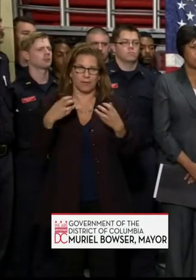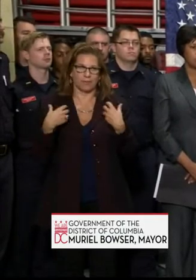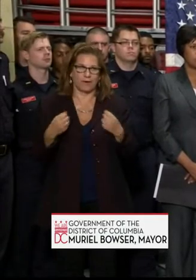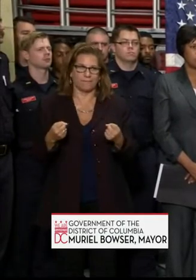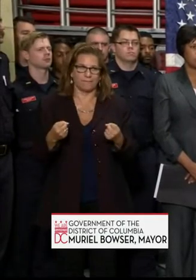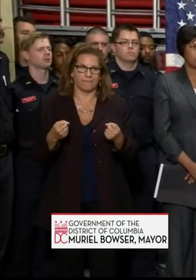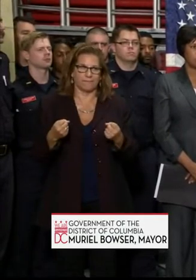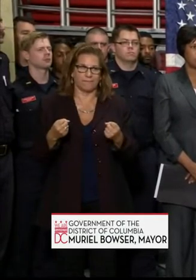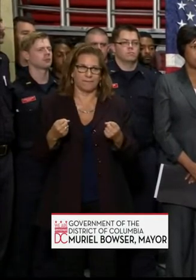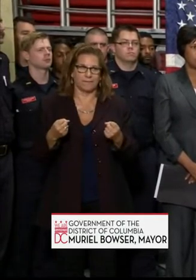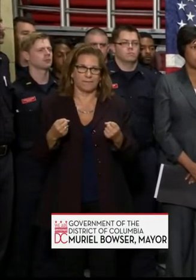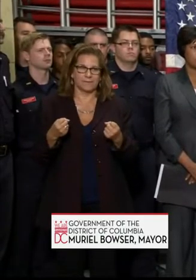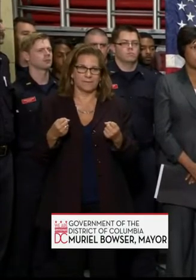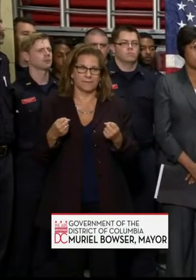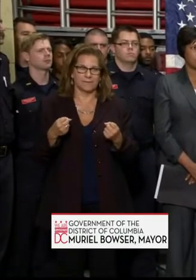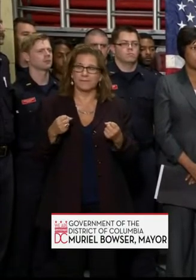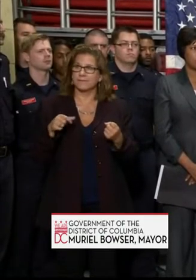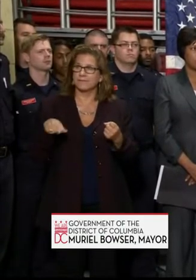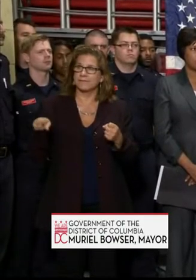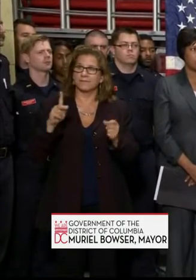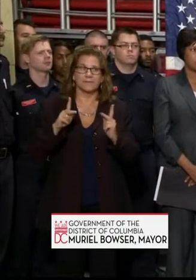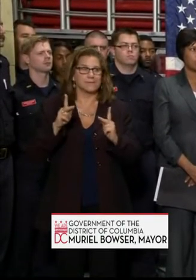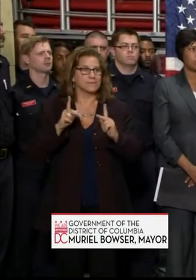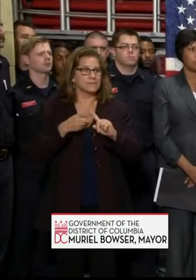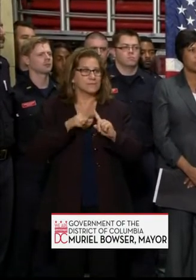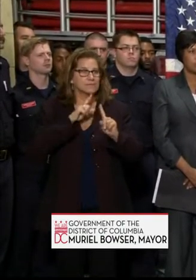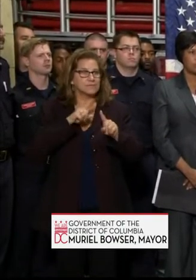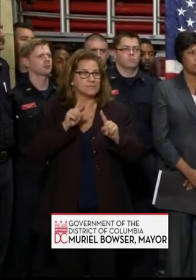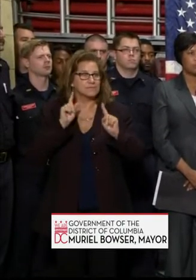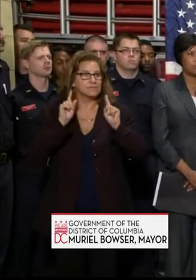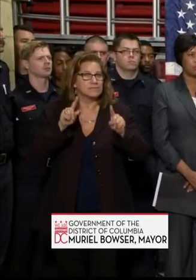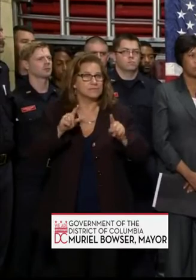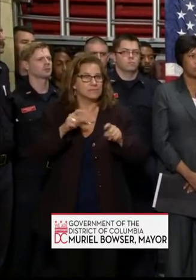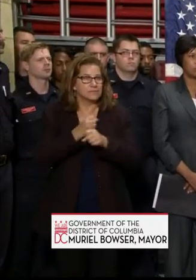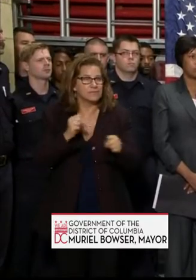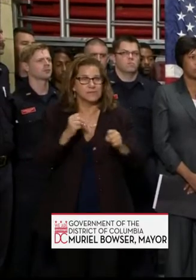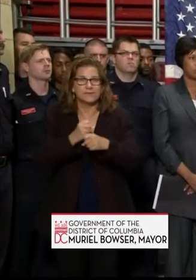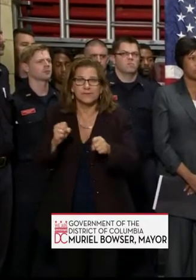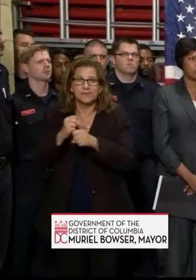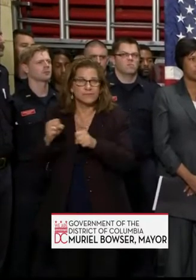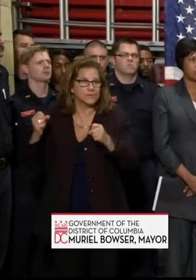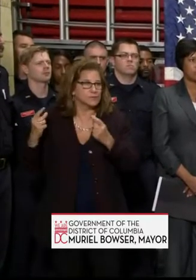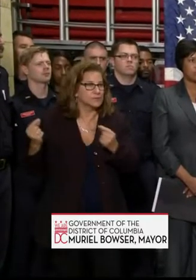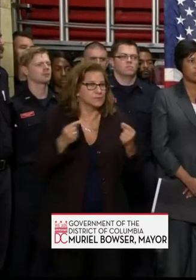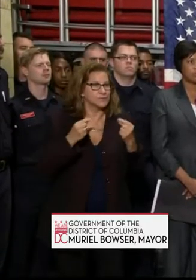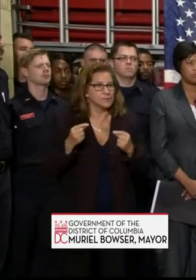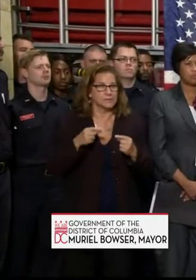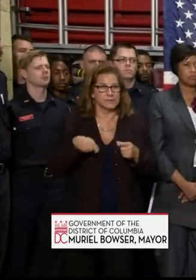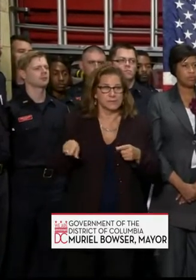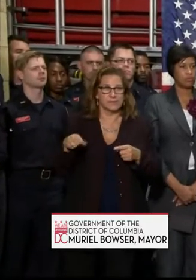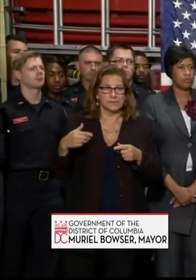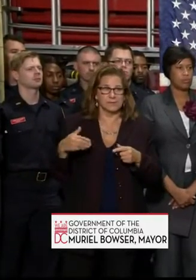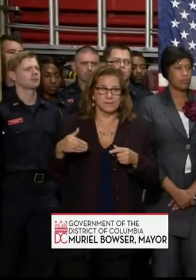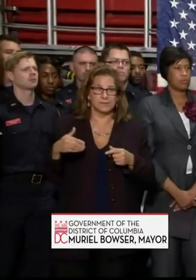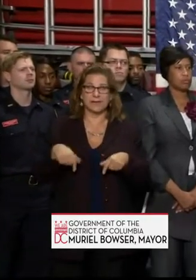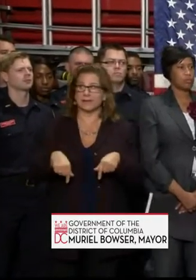THE MEMBERS OF ENGINE 16 AND MEMBERS OF FIRE DEPARTMENTS AROUND THE COUNTRY THAT RESPONDED PARTICULARLY THOSE WHO